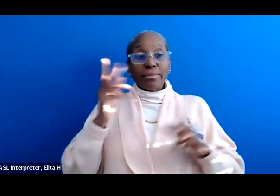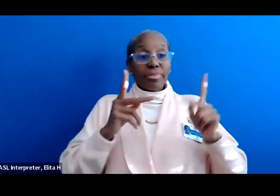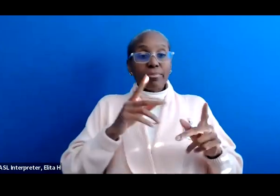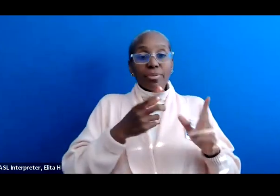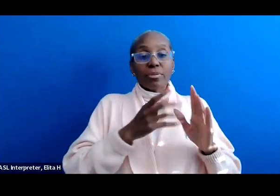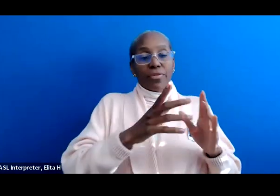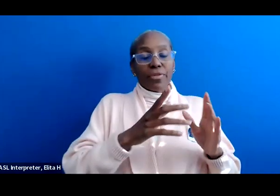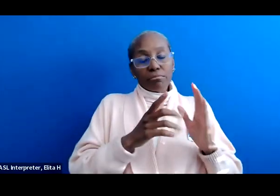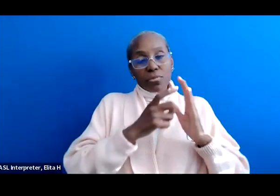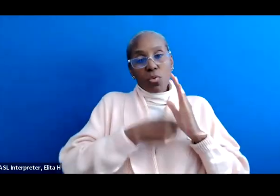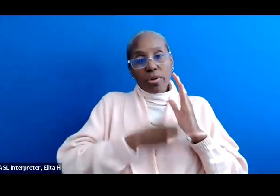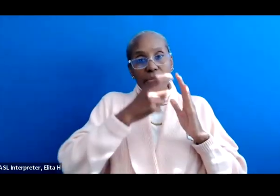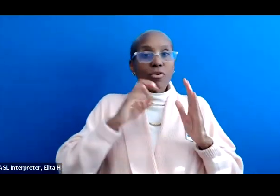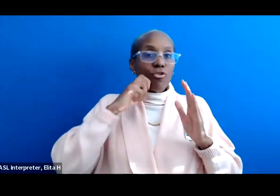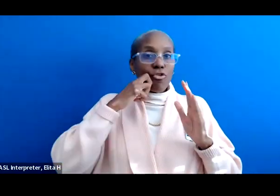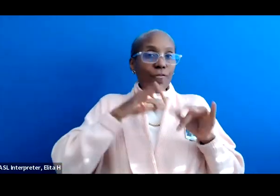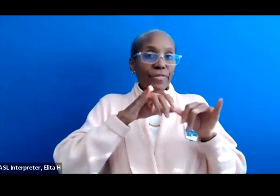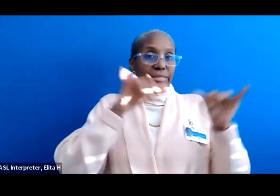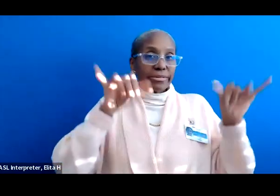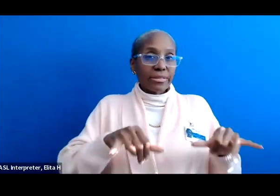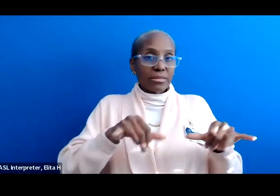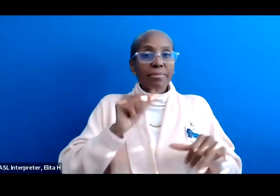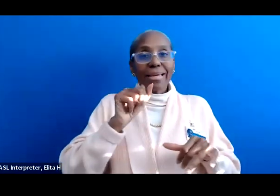autonomic nervous system, that part that happens automatically,